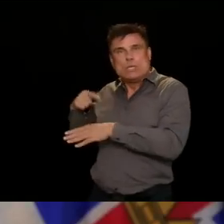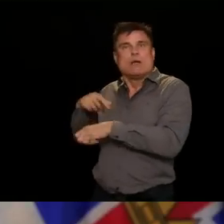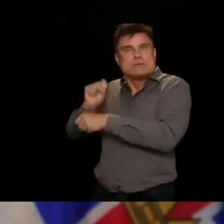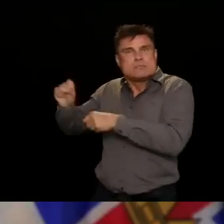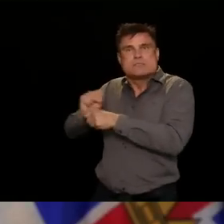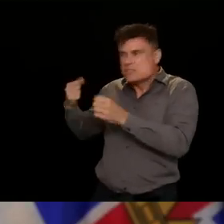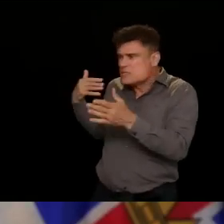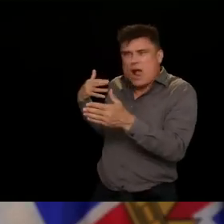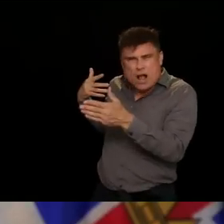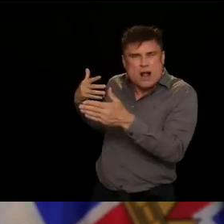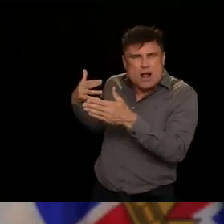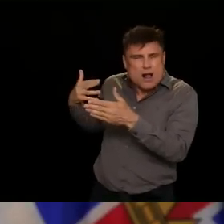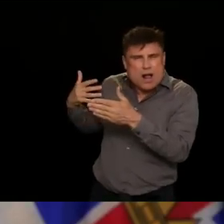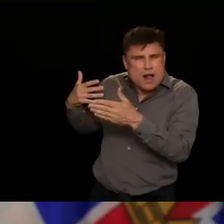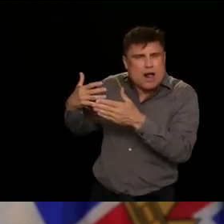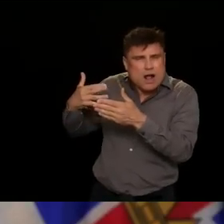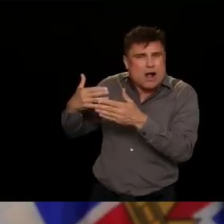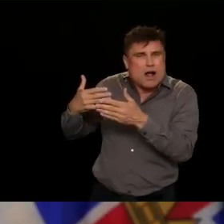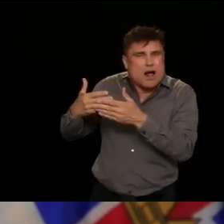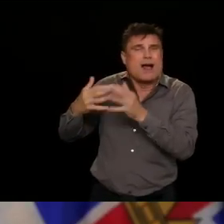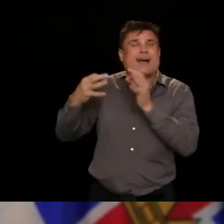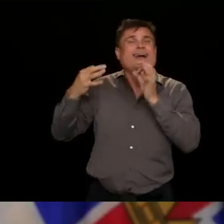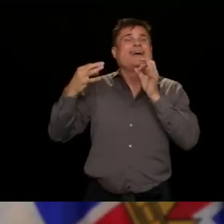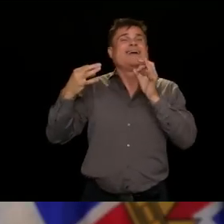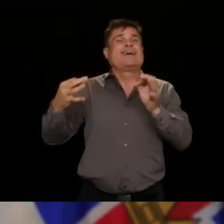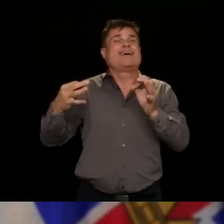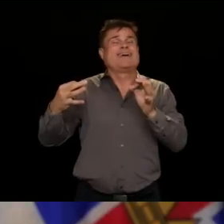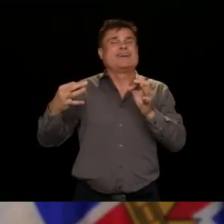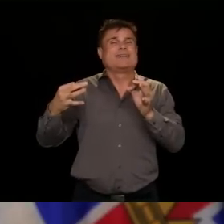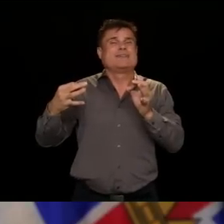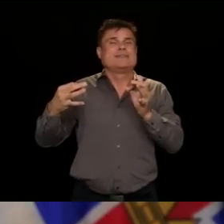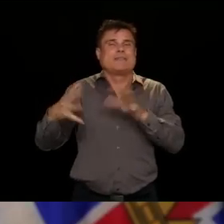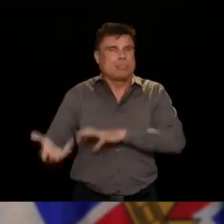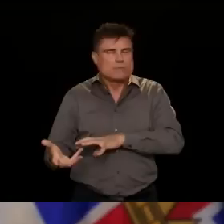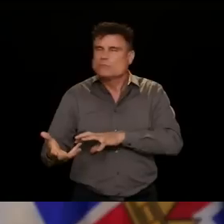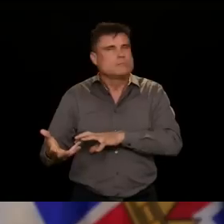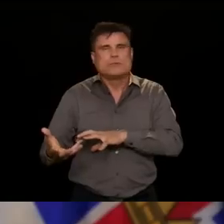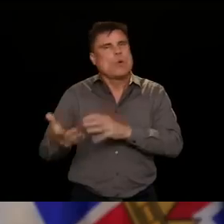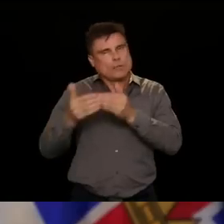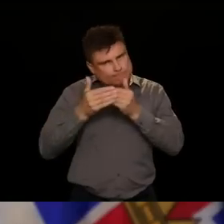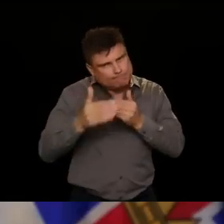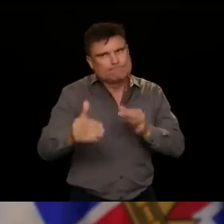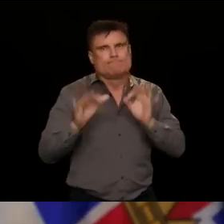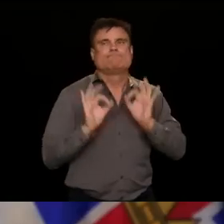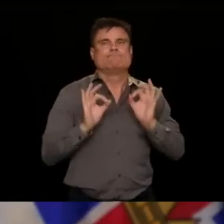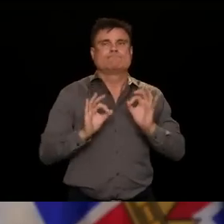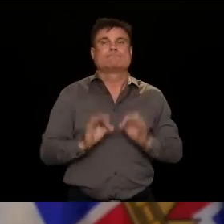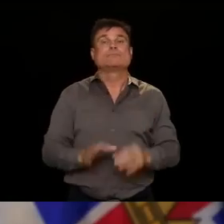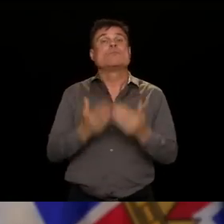the best we can and allows us to do as much as we can without putting all of our hard effort and work at risk.